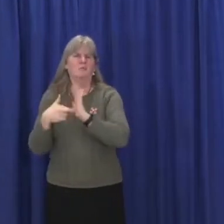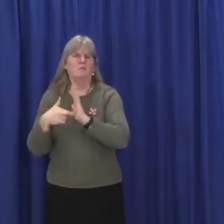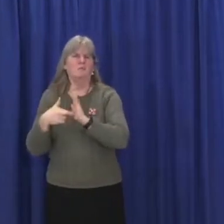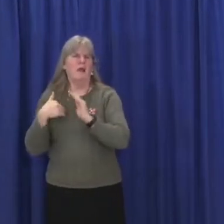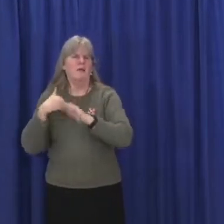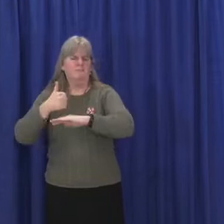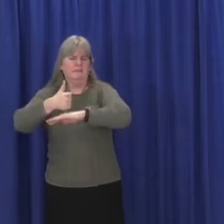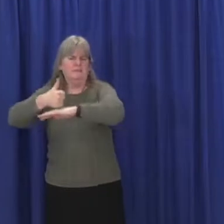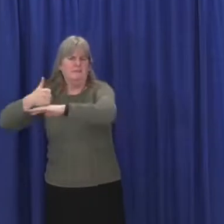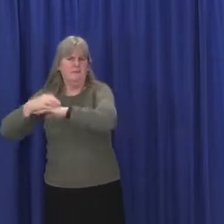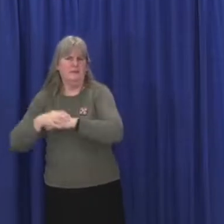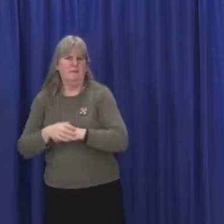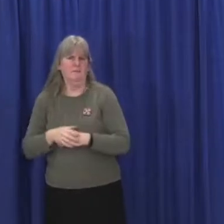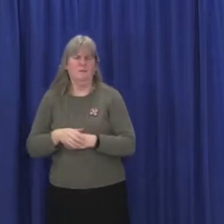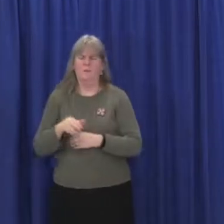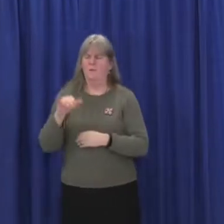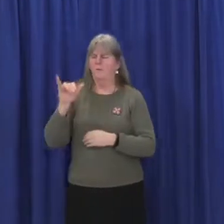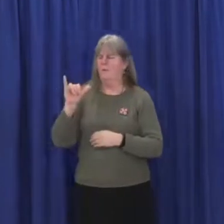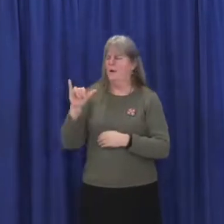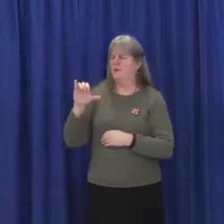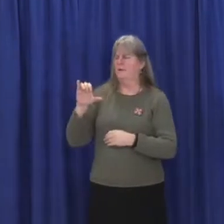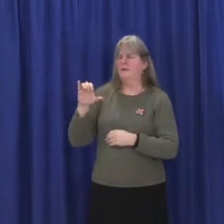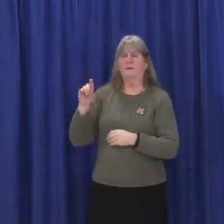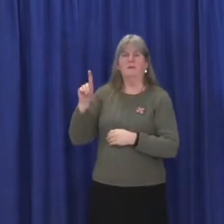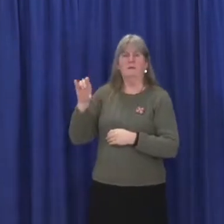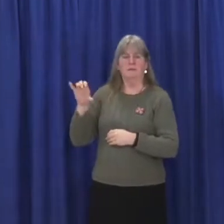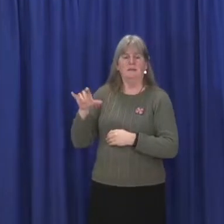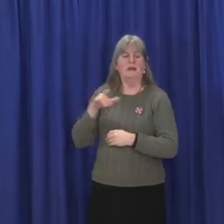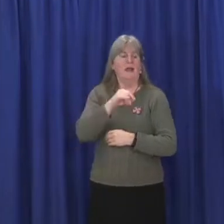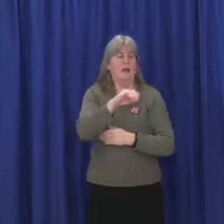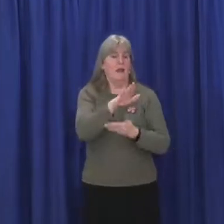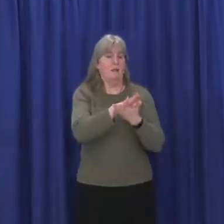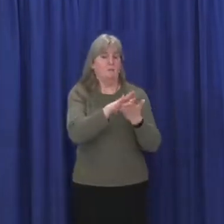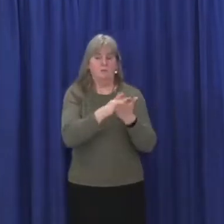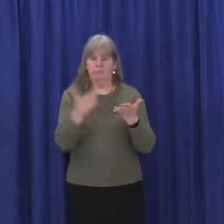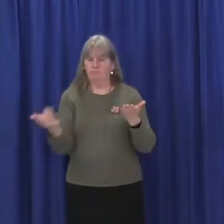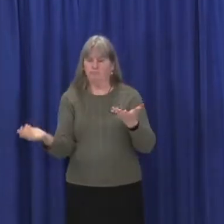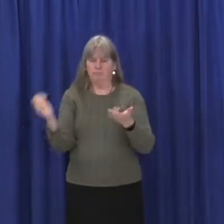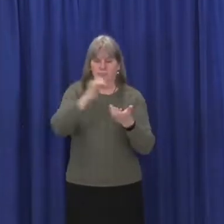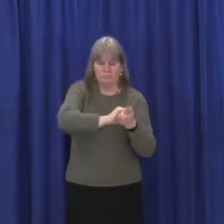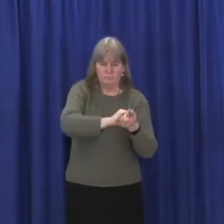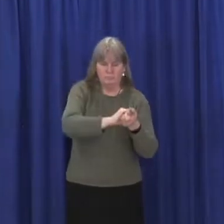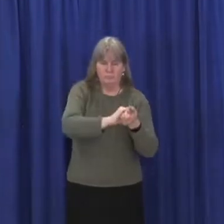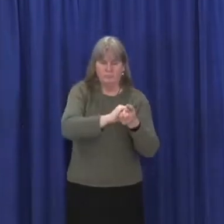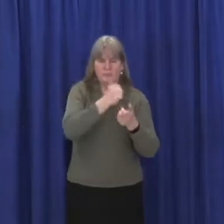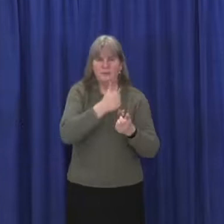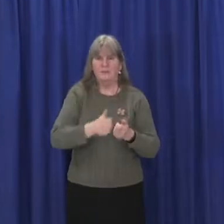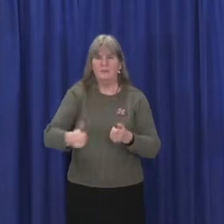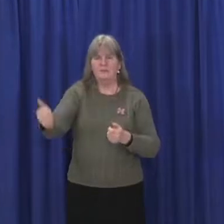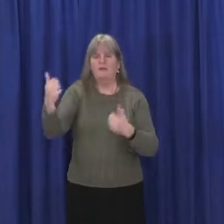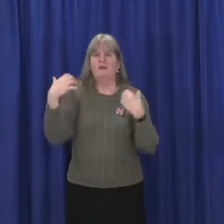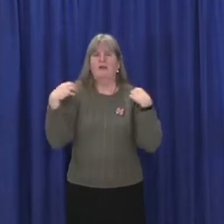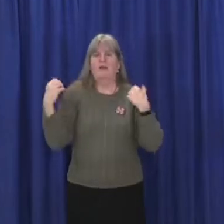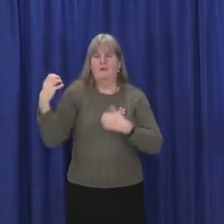YCDC and Yukon schools, between the Chief Medical Officer of Health and the Department of Education